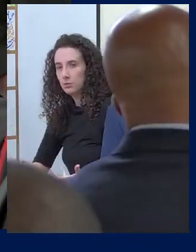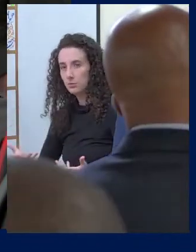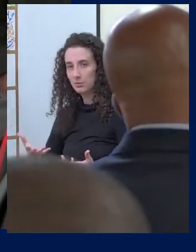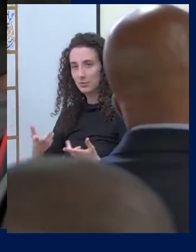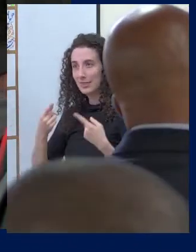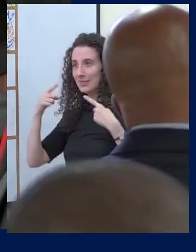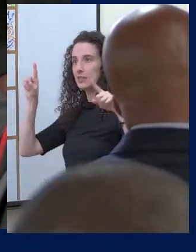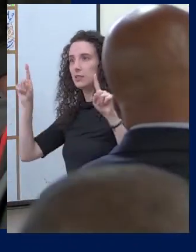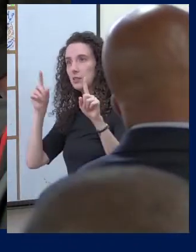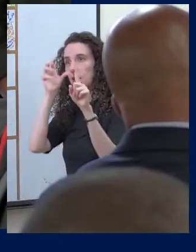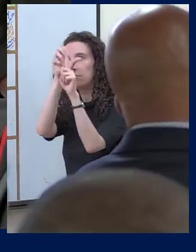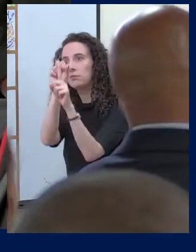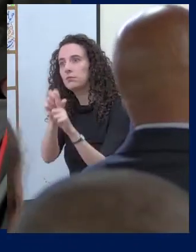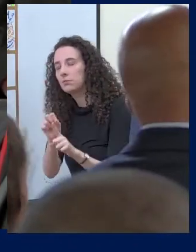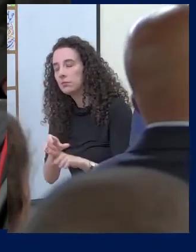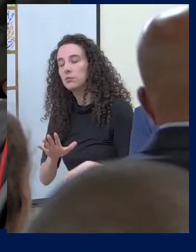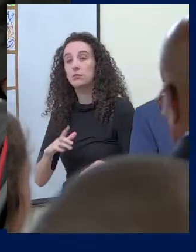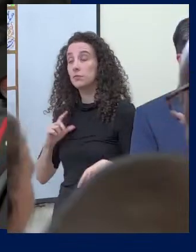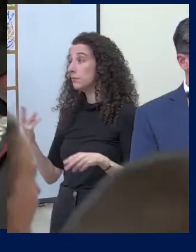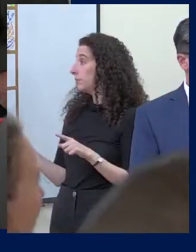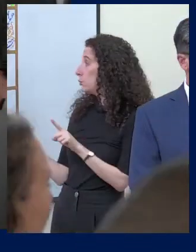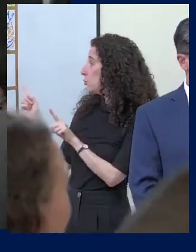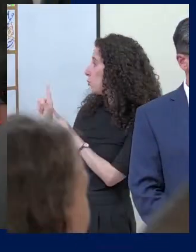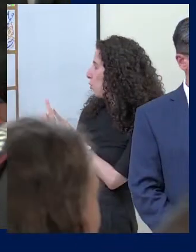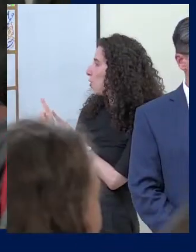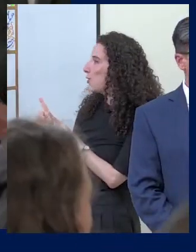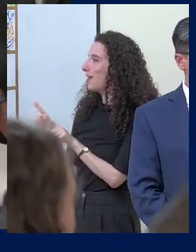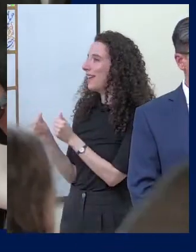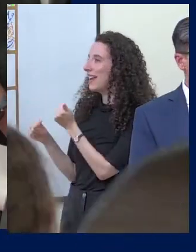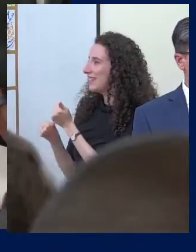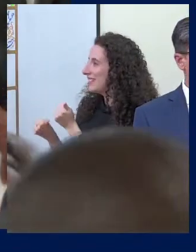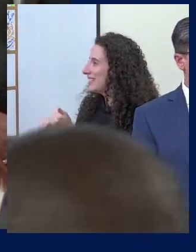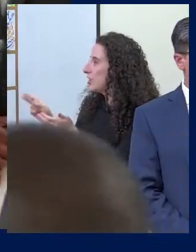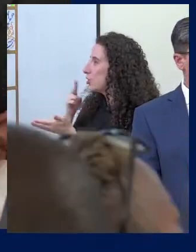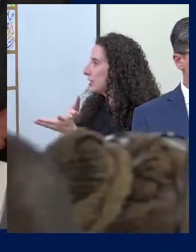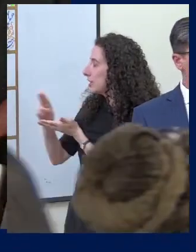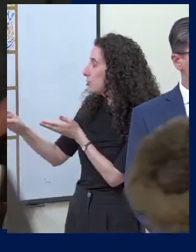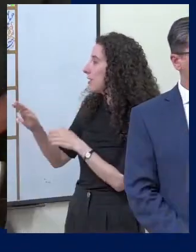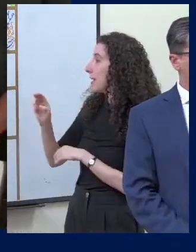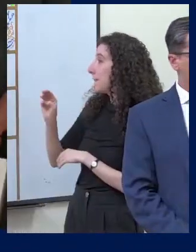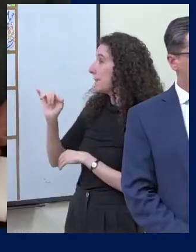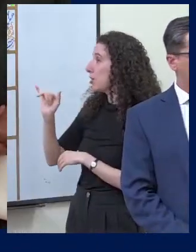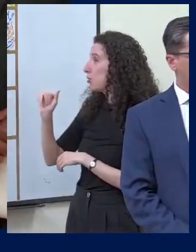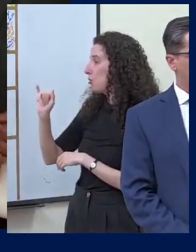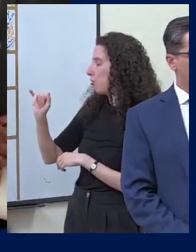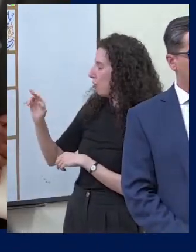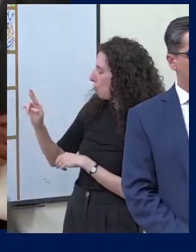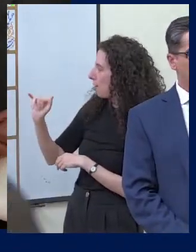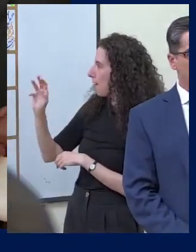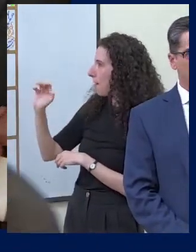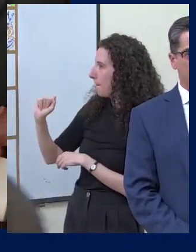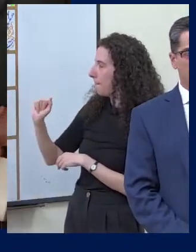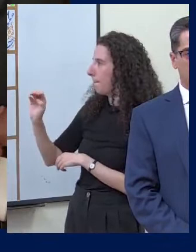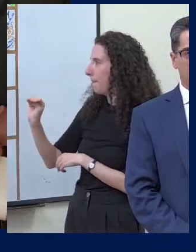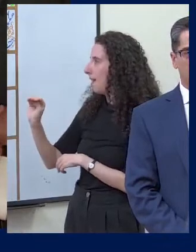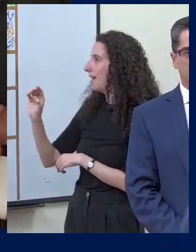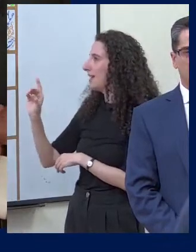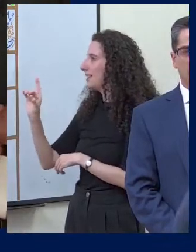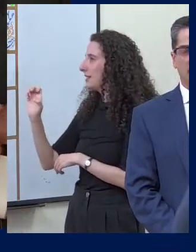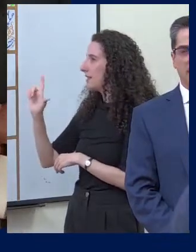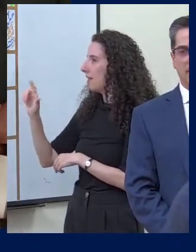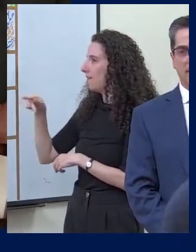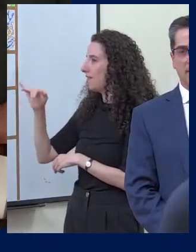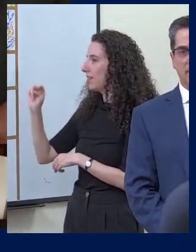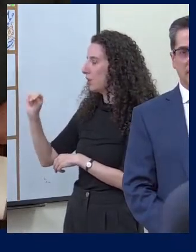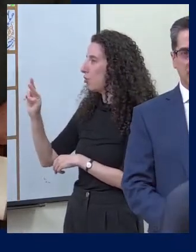I am joined by the assistant secretary who runs our program which operates our mental